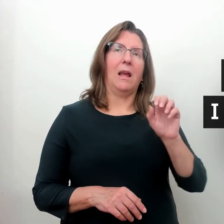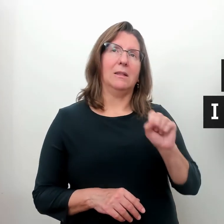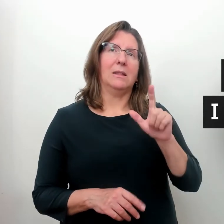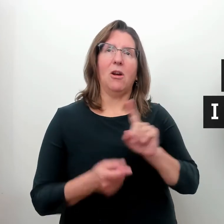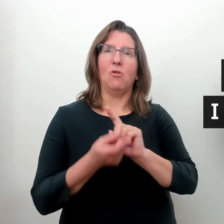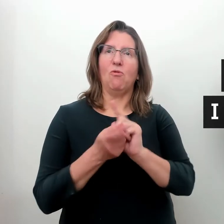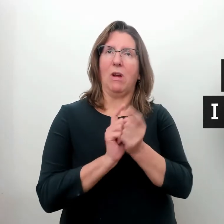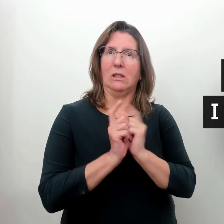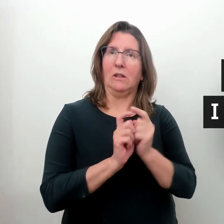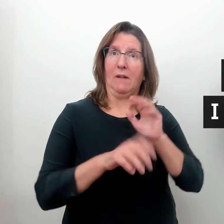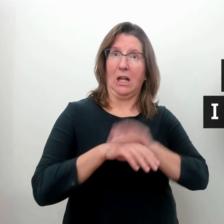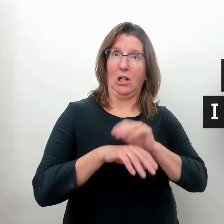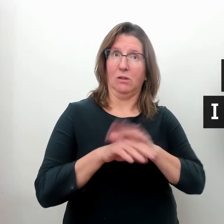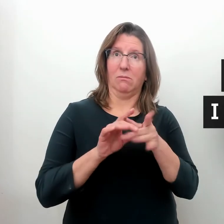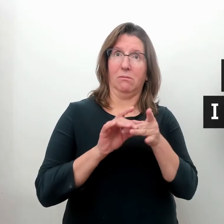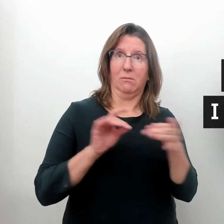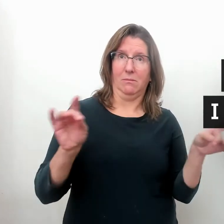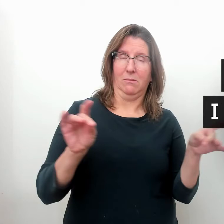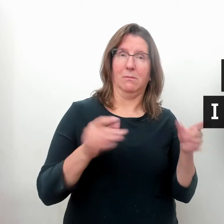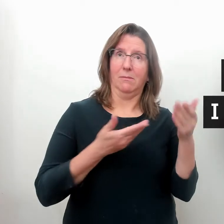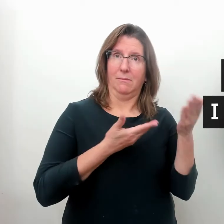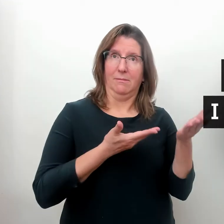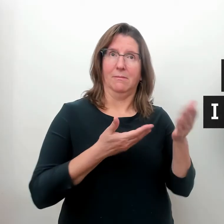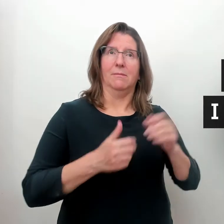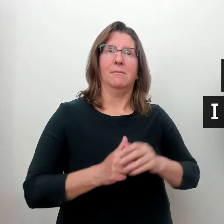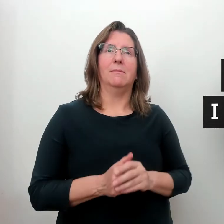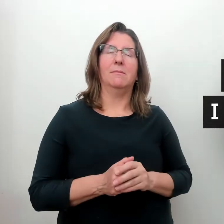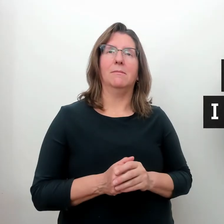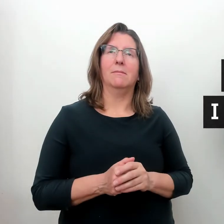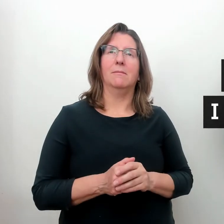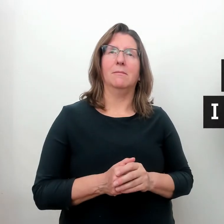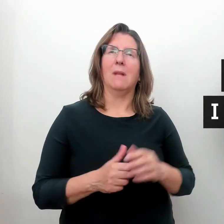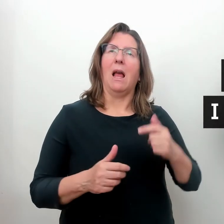The ASL translation for this English phrase 'gave back' is . . .